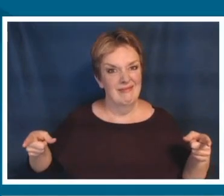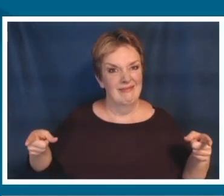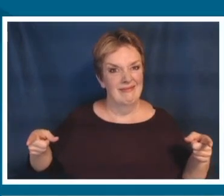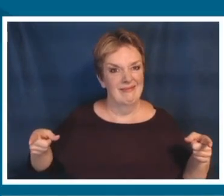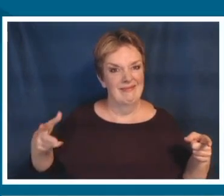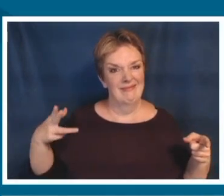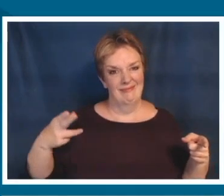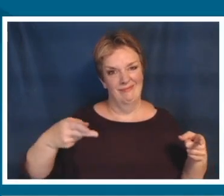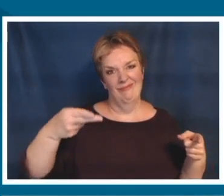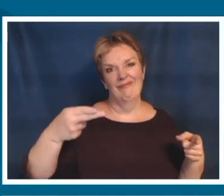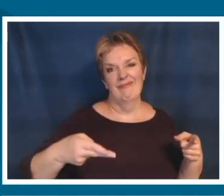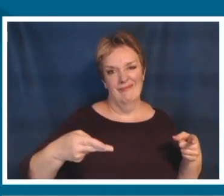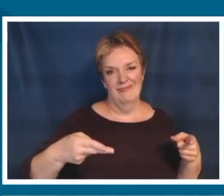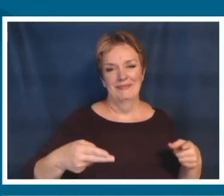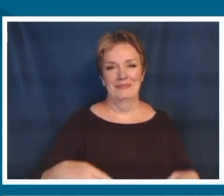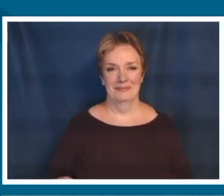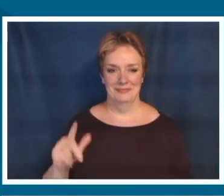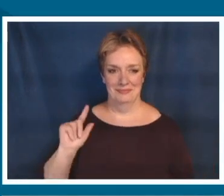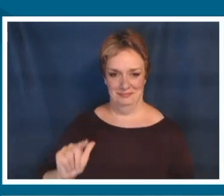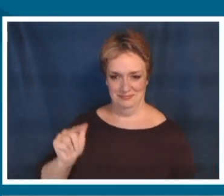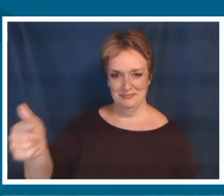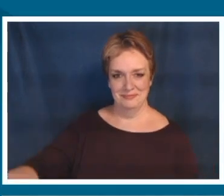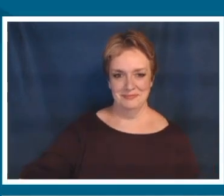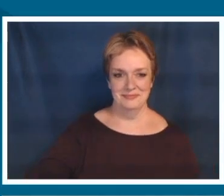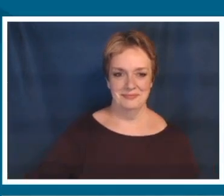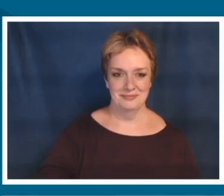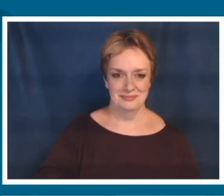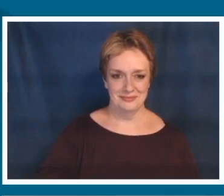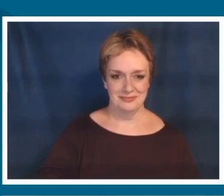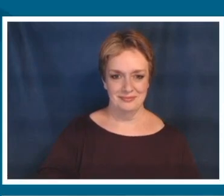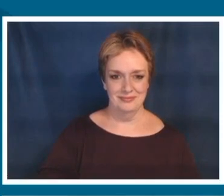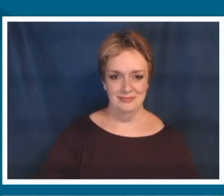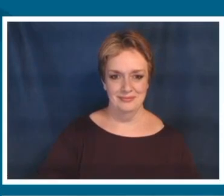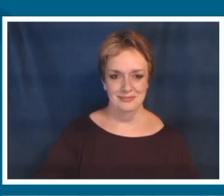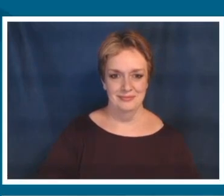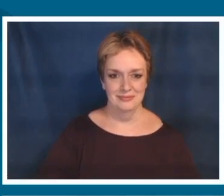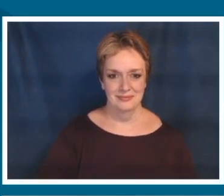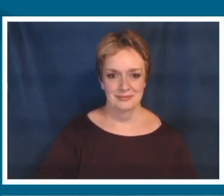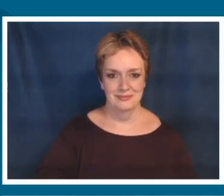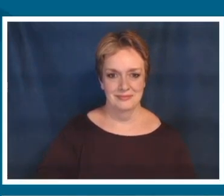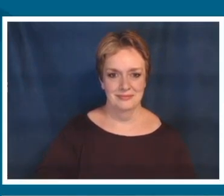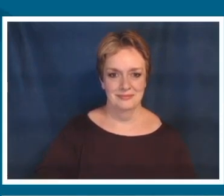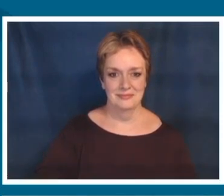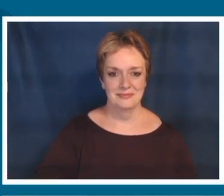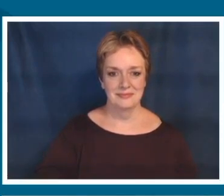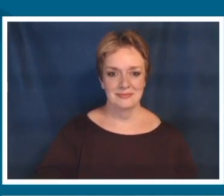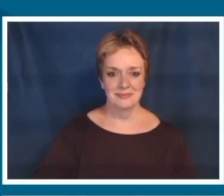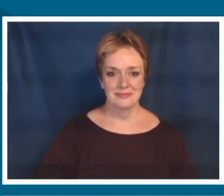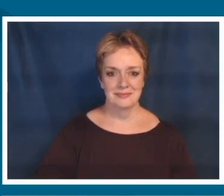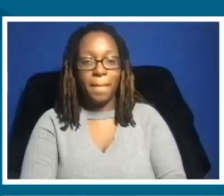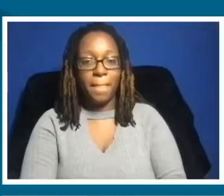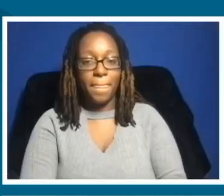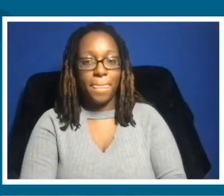i mean not only was my child really enthused about it but so